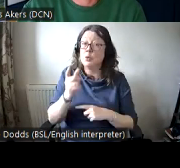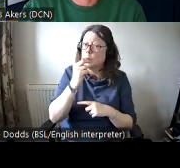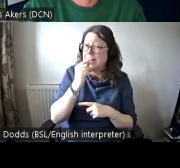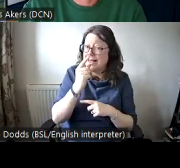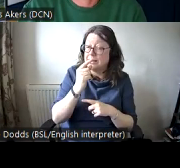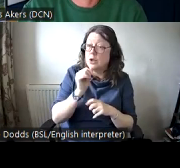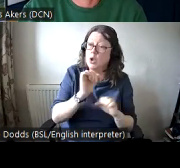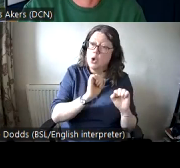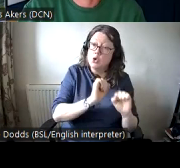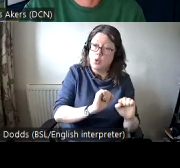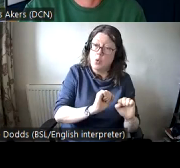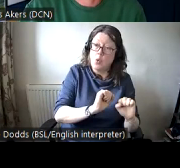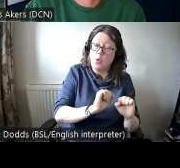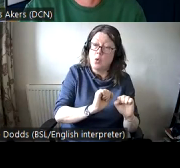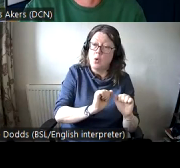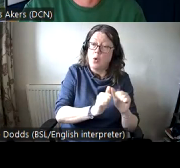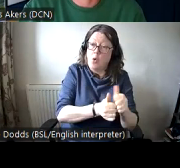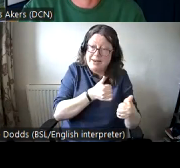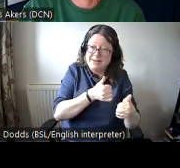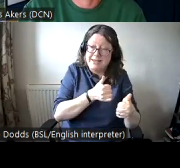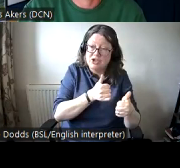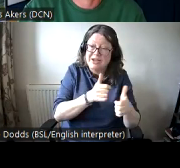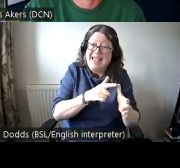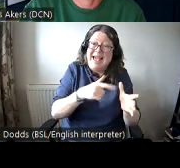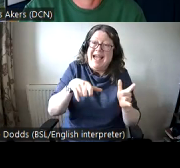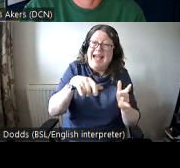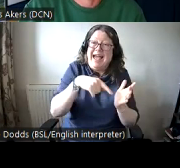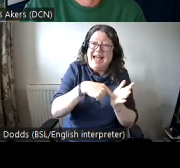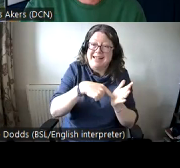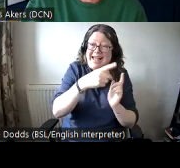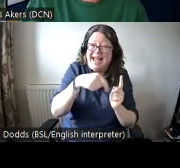The second one is marketing@yourorganization.co.uk.